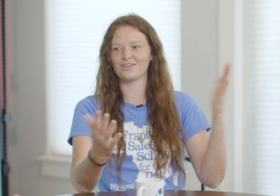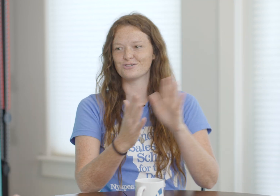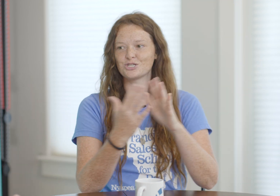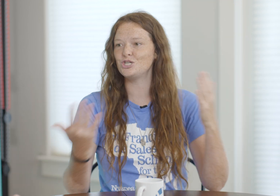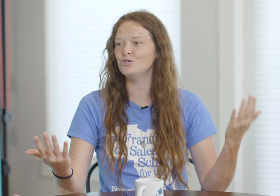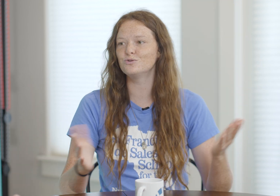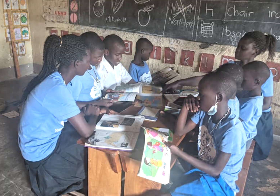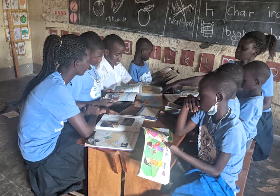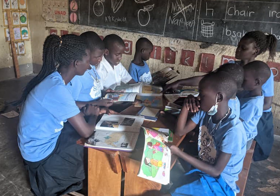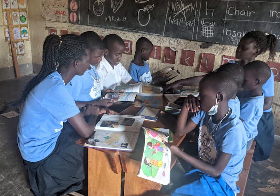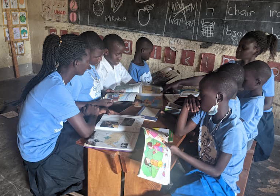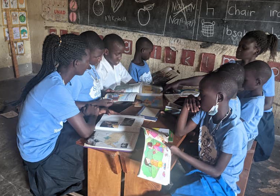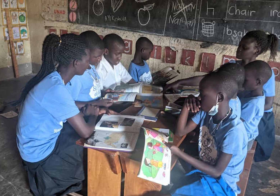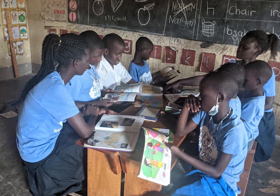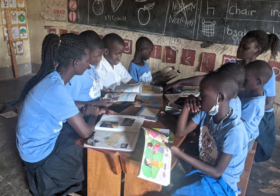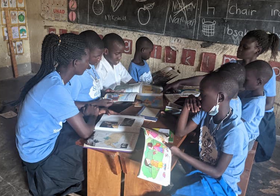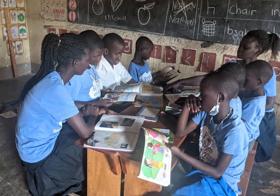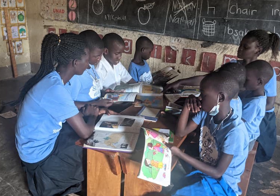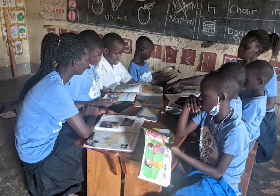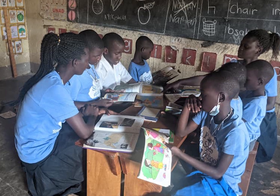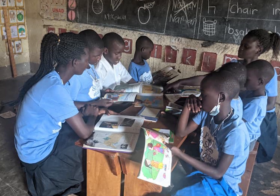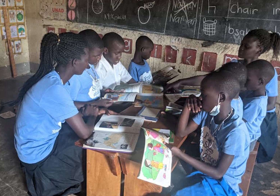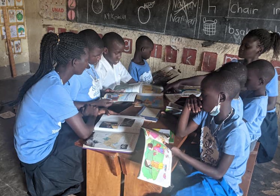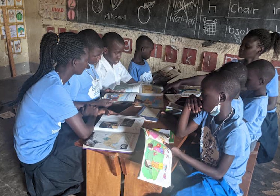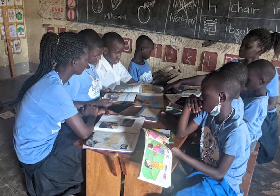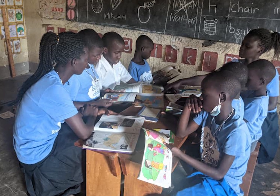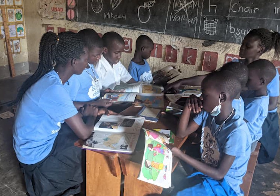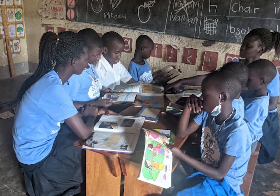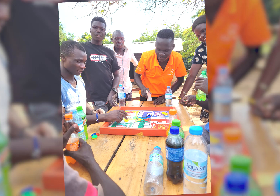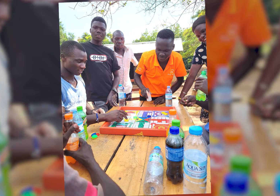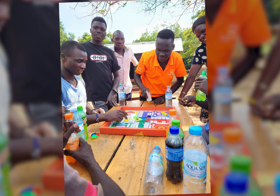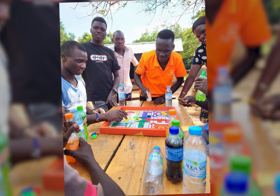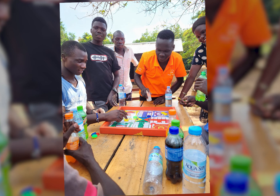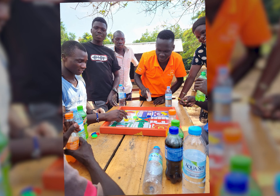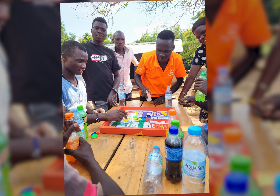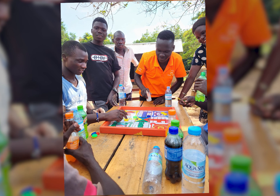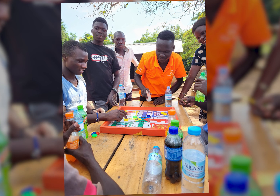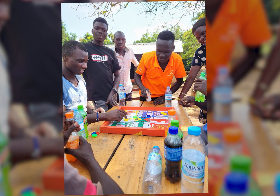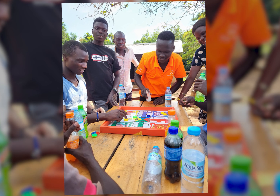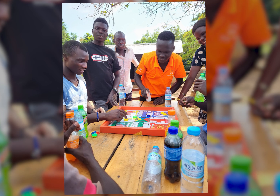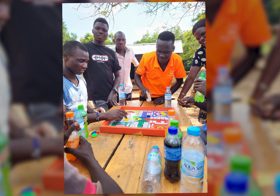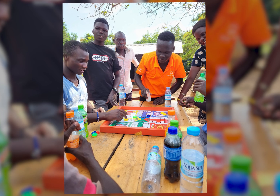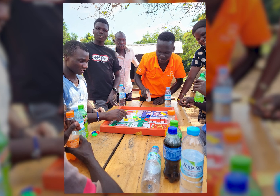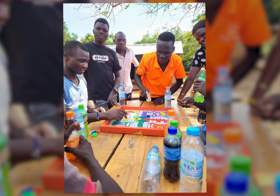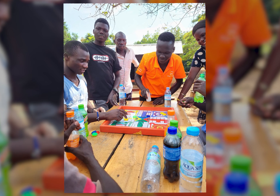that are just huge with stories and then lots of games that have been donated from a lot of people in the US,